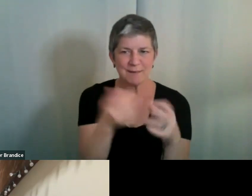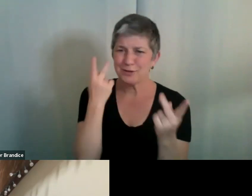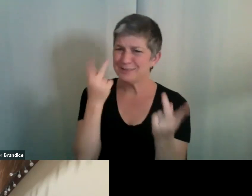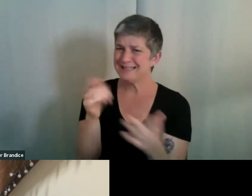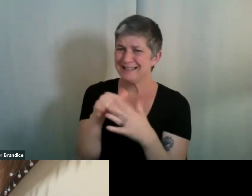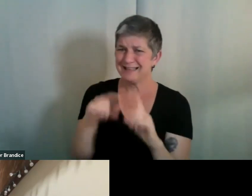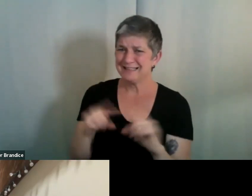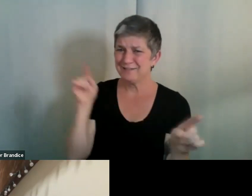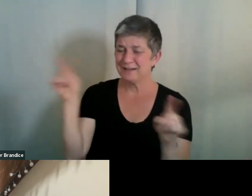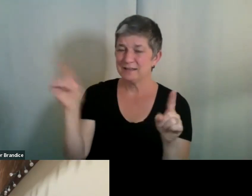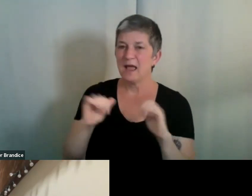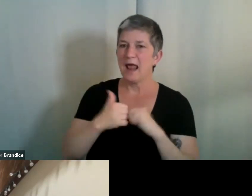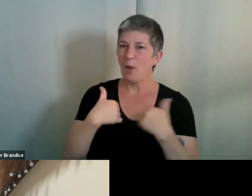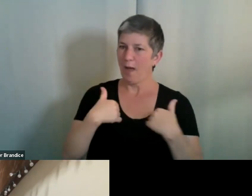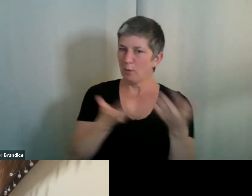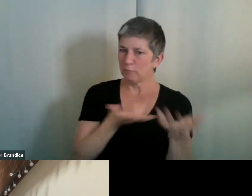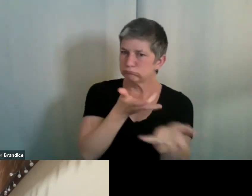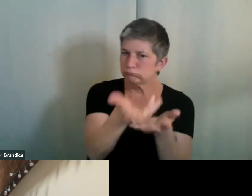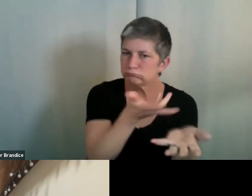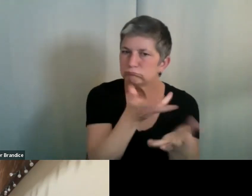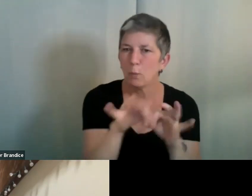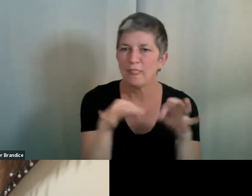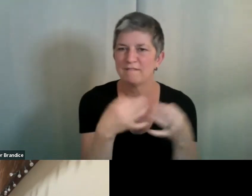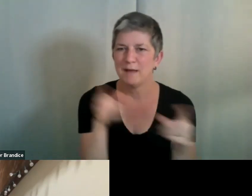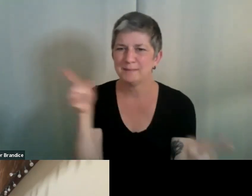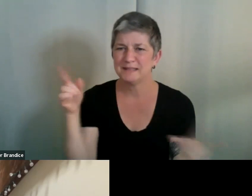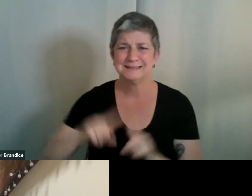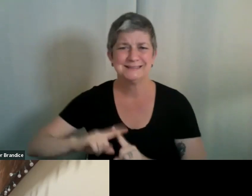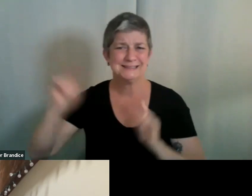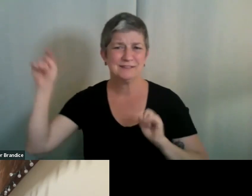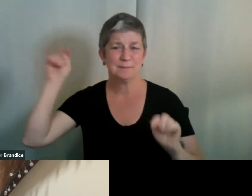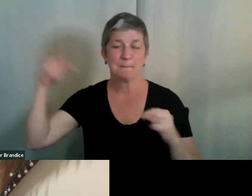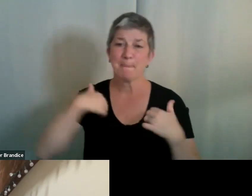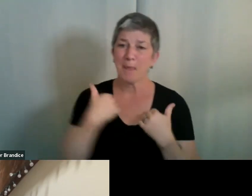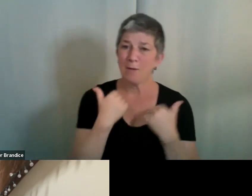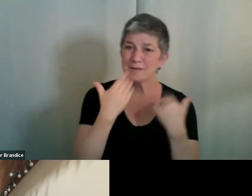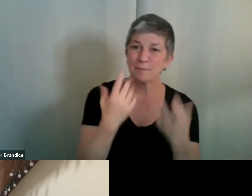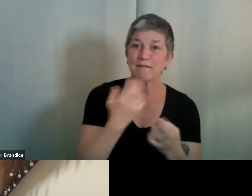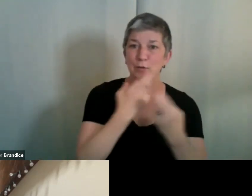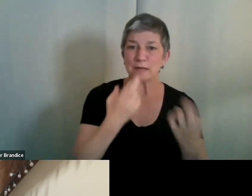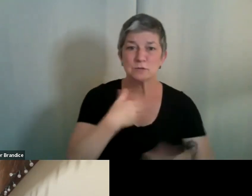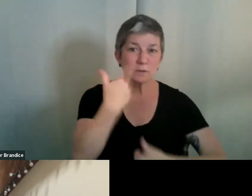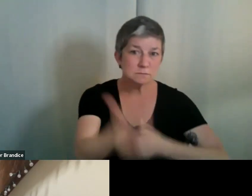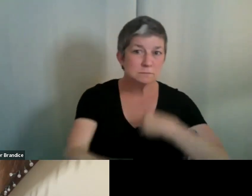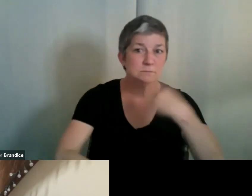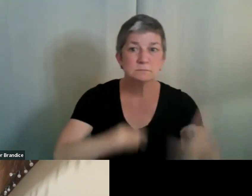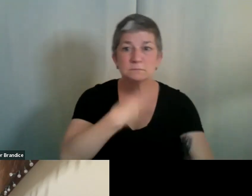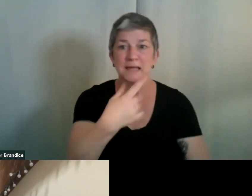the way that I was interacting with the families. I was providing resources and and telling them what their rights